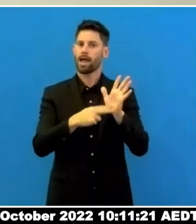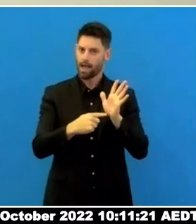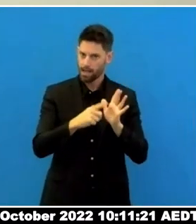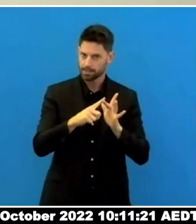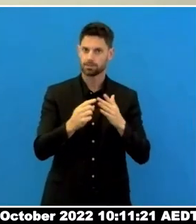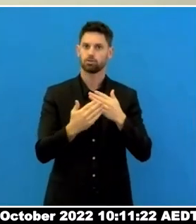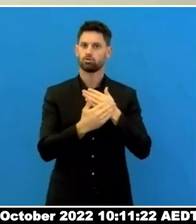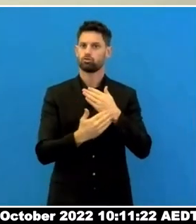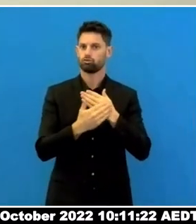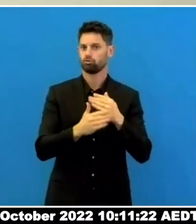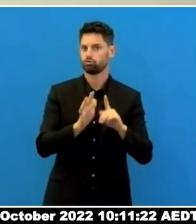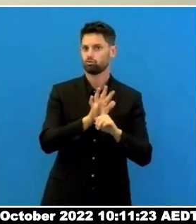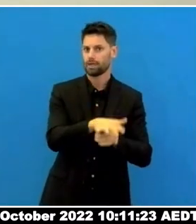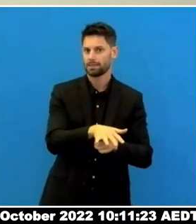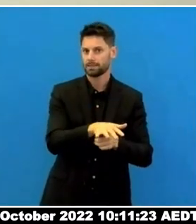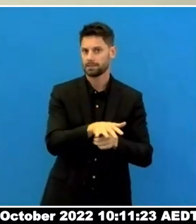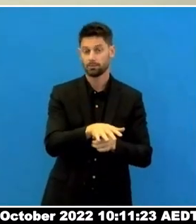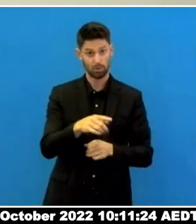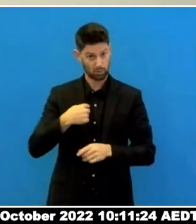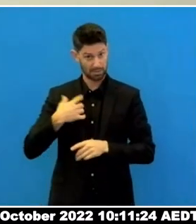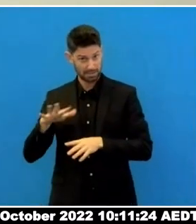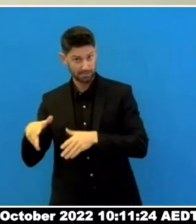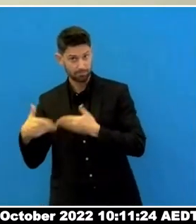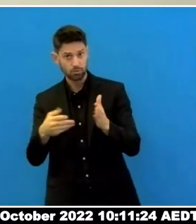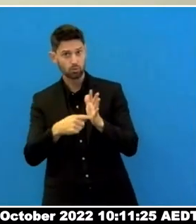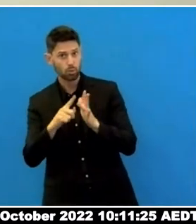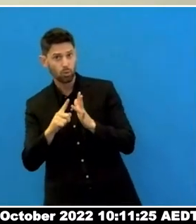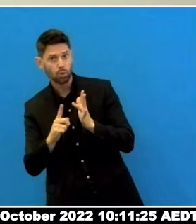providing tools and different resources that can be adapted to individuals